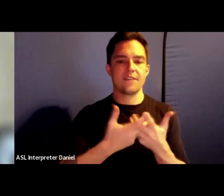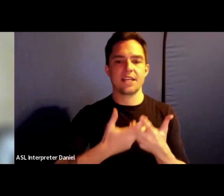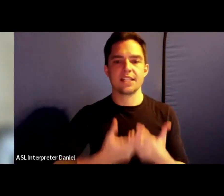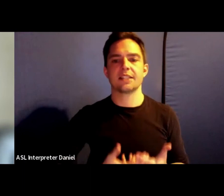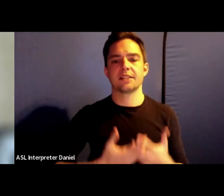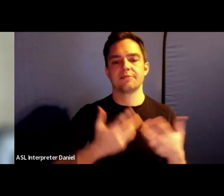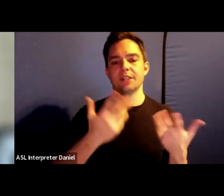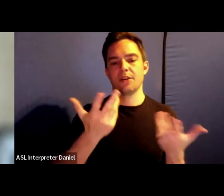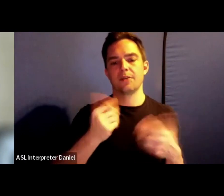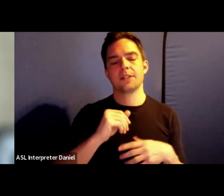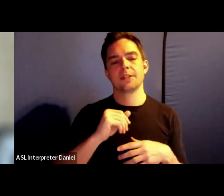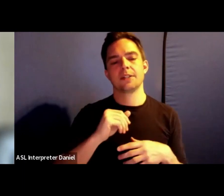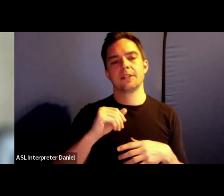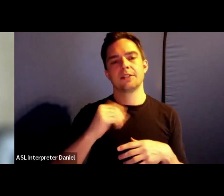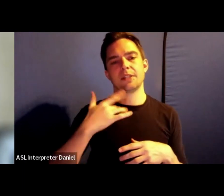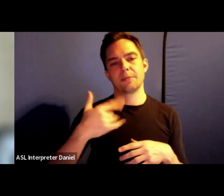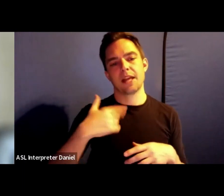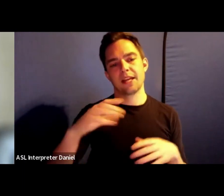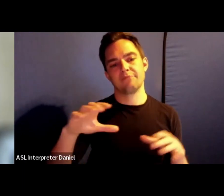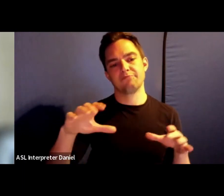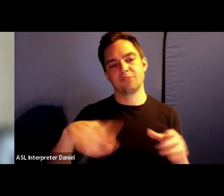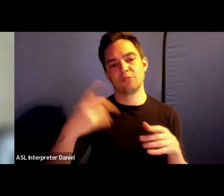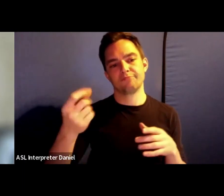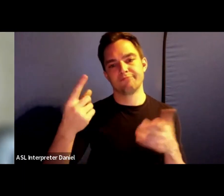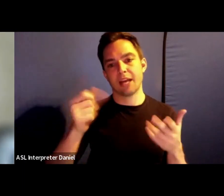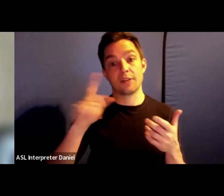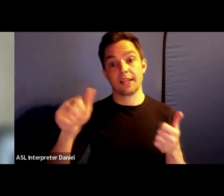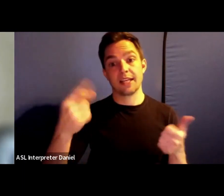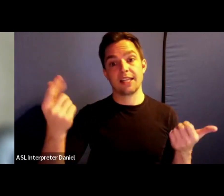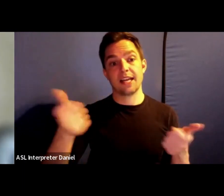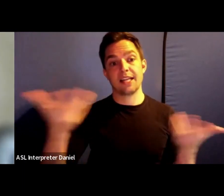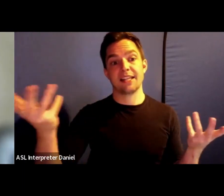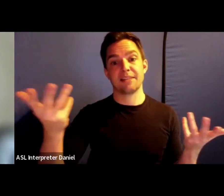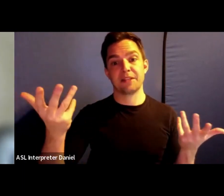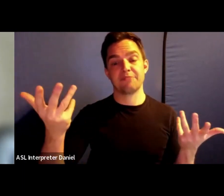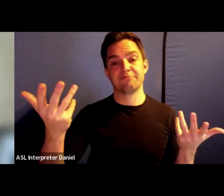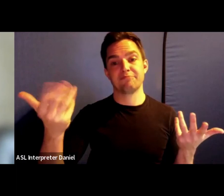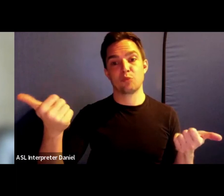you know I do I do get it. I don't think anything's ever been rejected, because she knows how